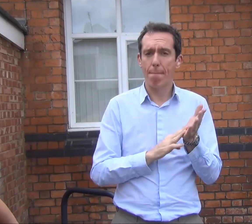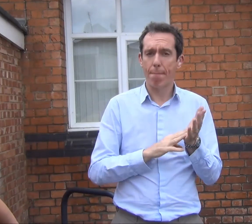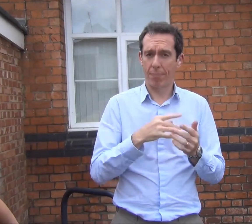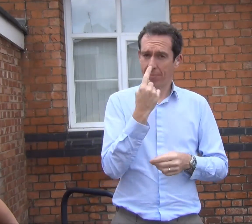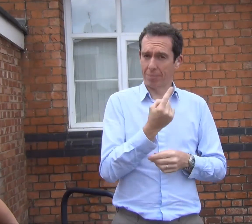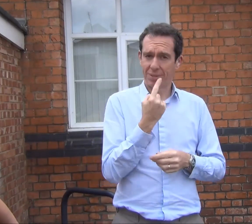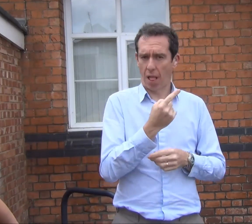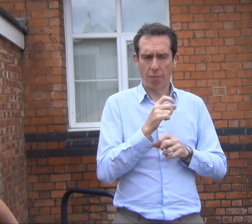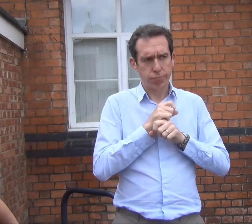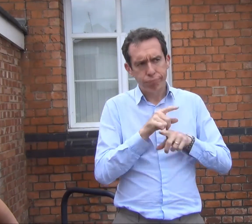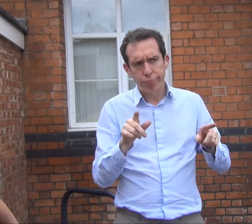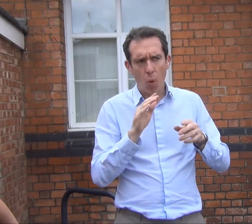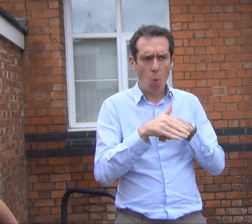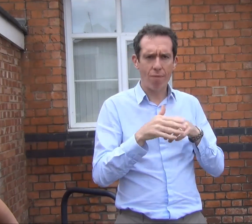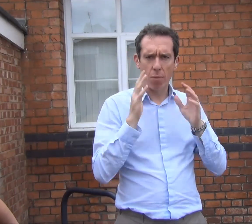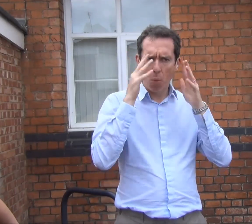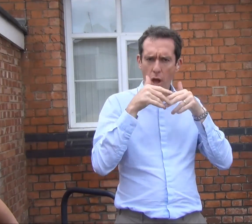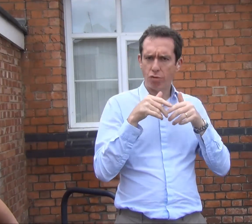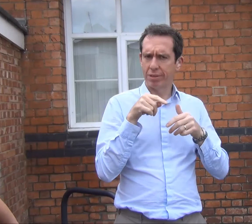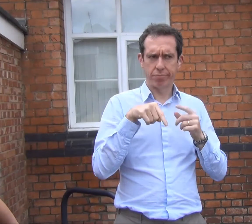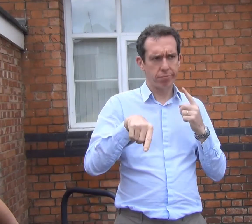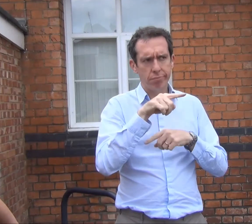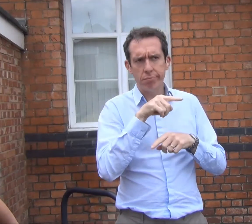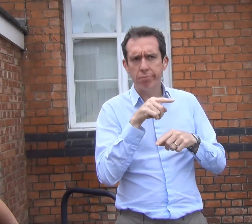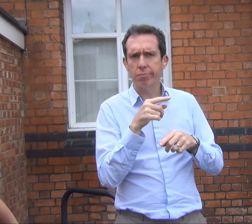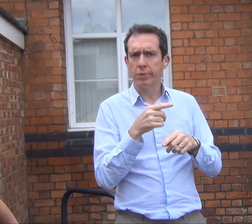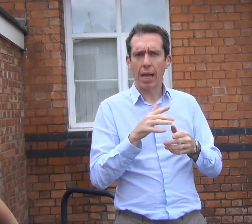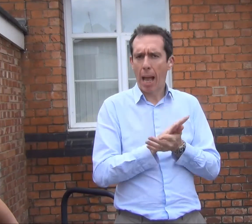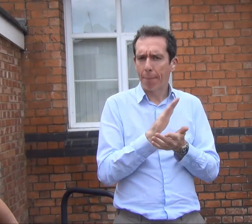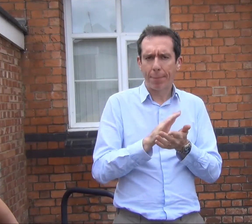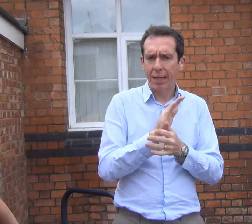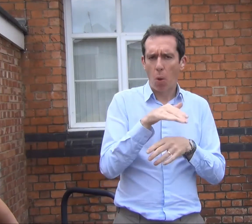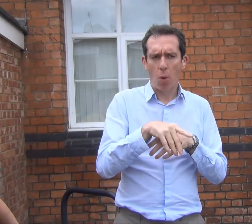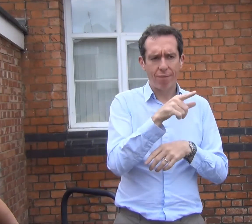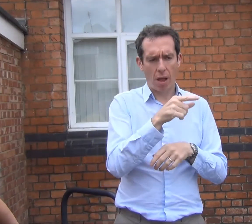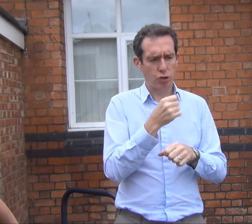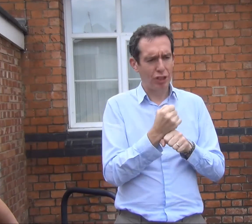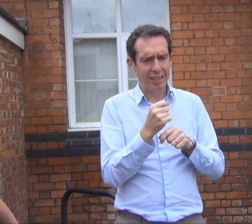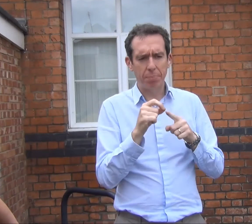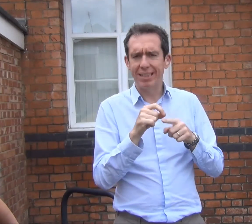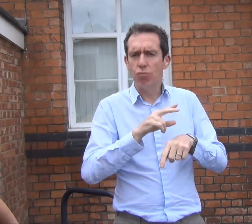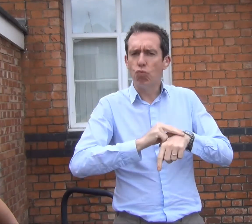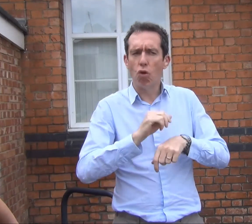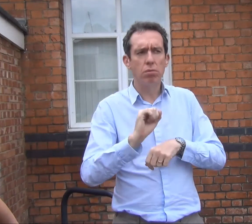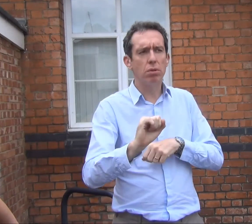He is concerned about yours and others worries and unhappiness, concerning their G.P or Doctors.